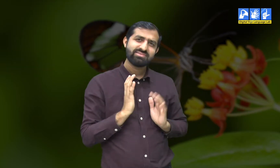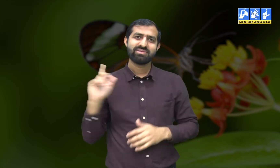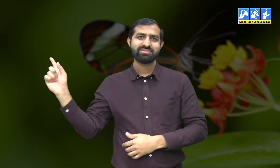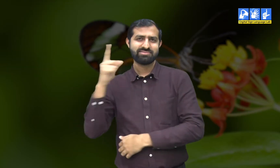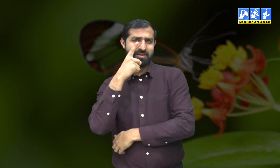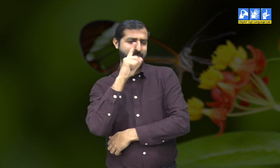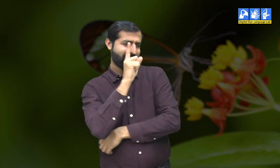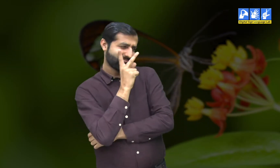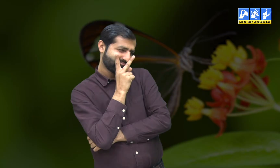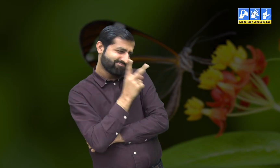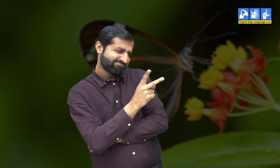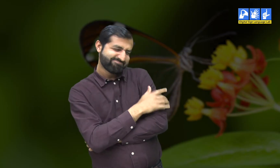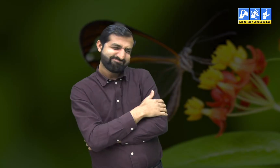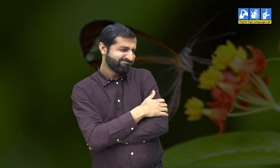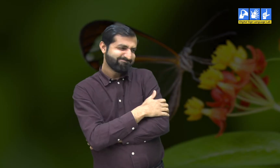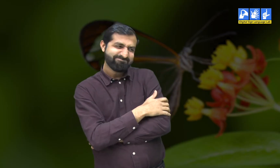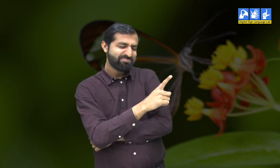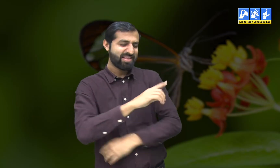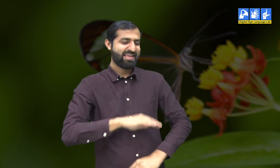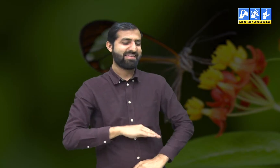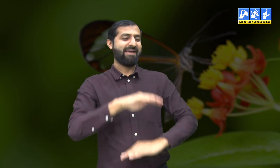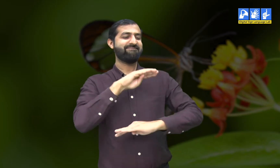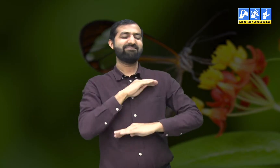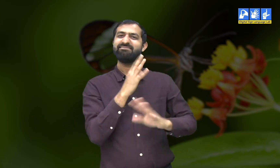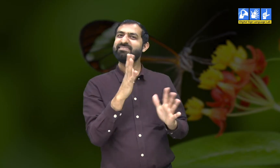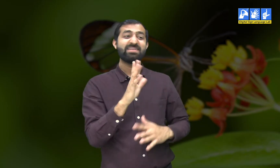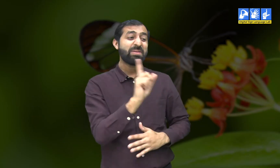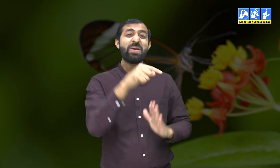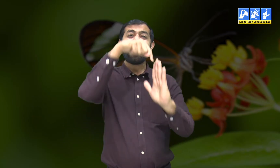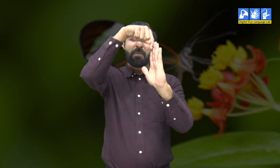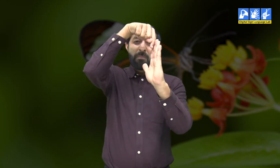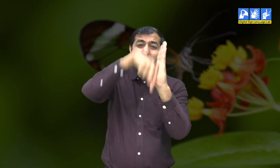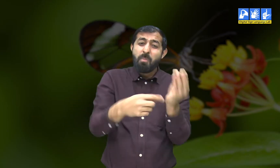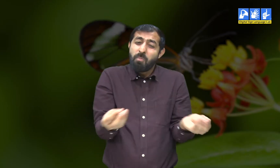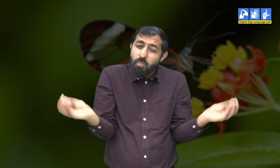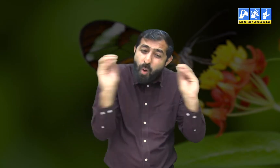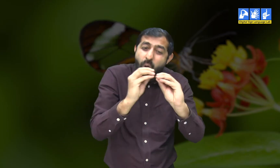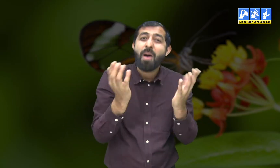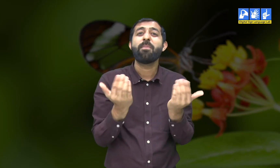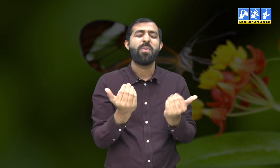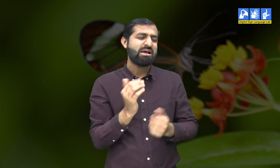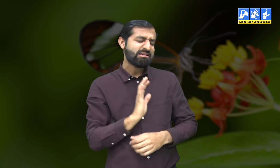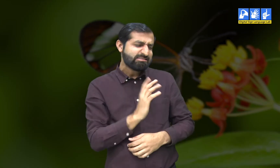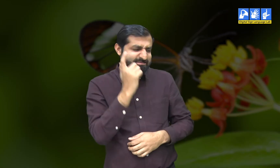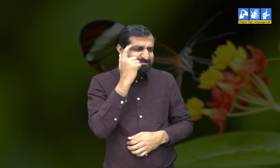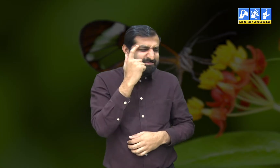However, his mother knew that this was not the end. There is more to know about butterflies.